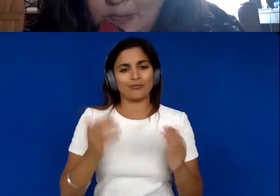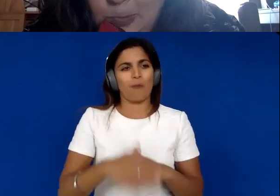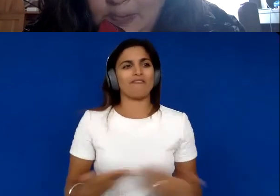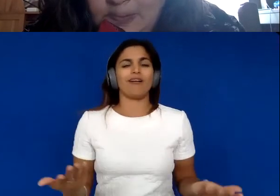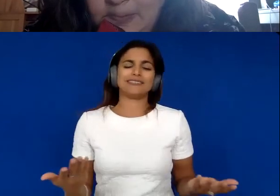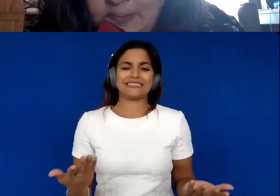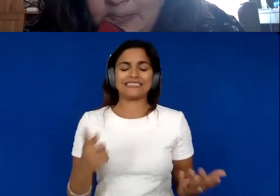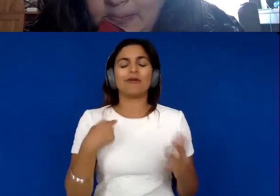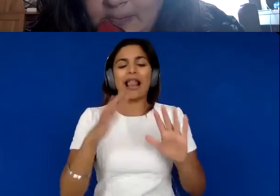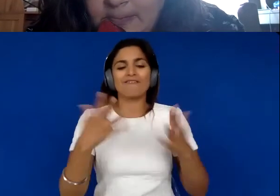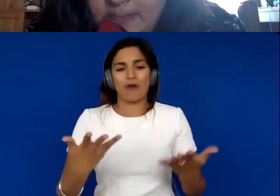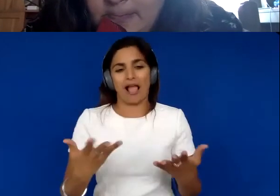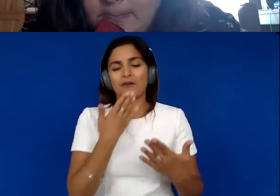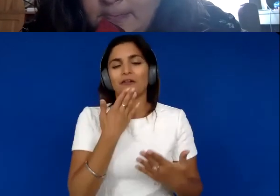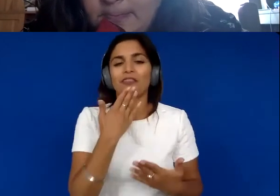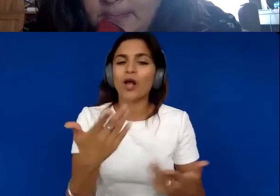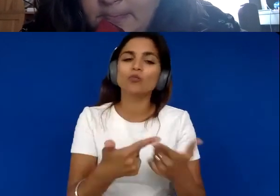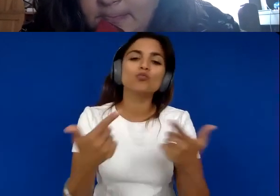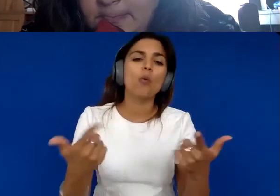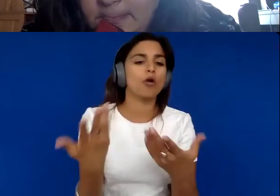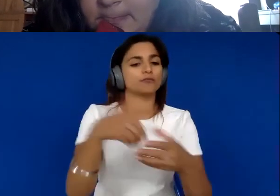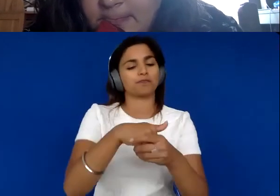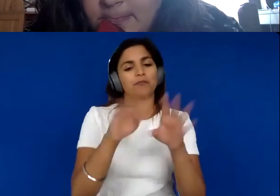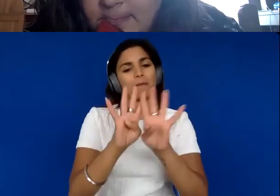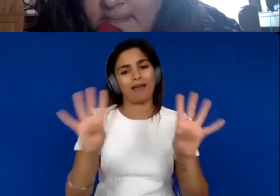thank you so much for being on this panel and presenting your work it's been